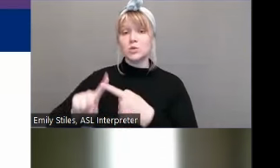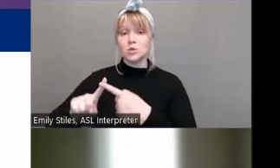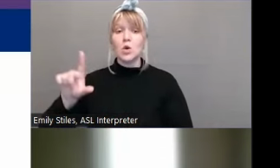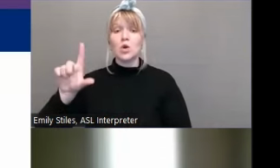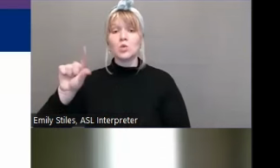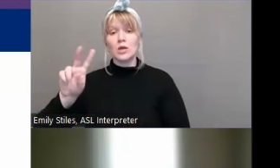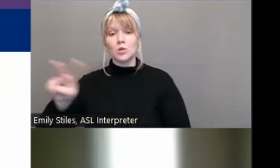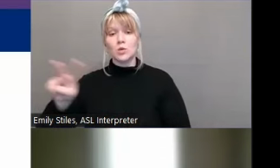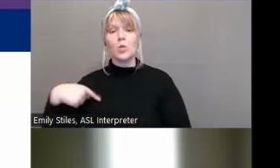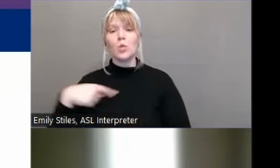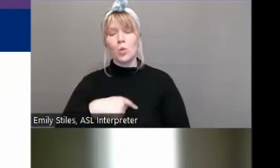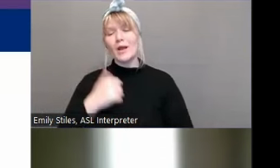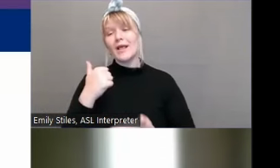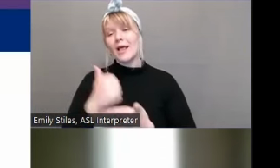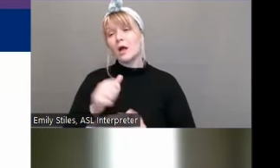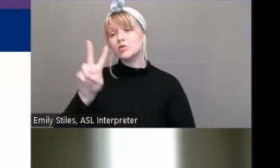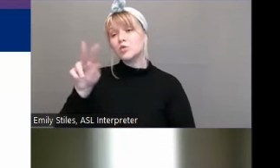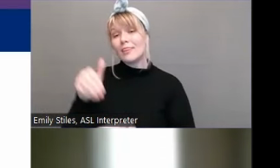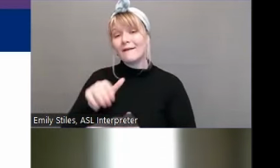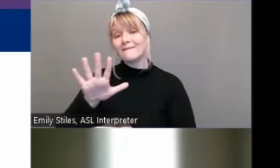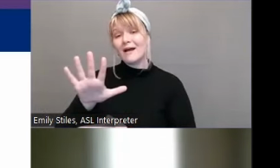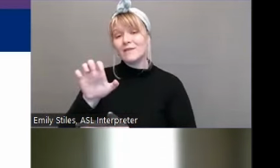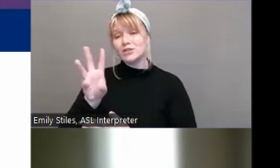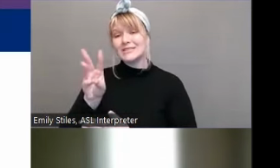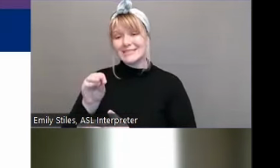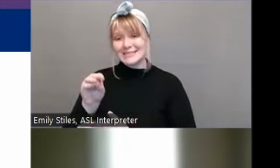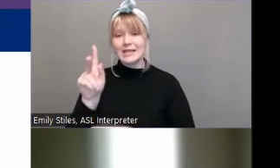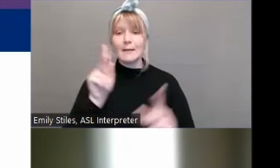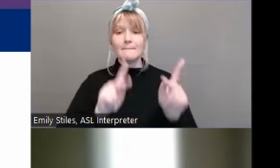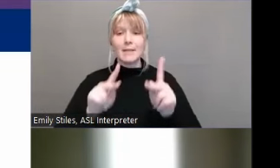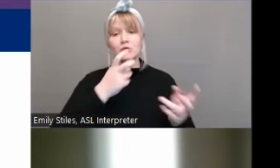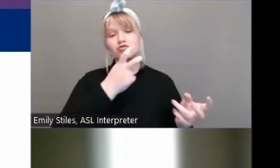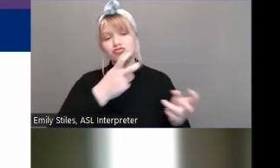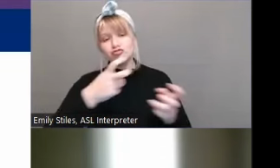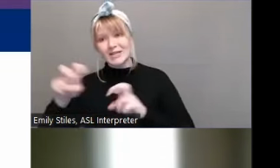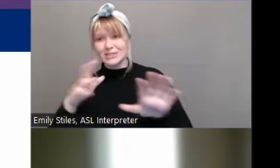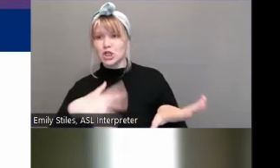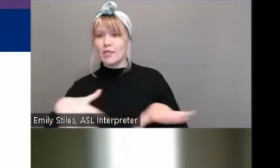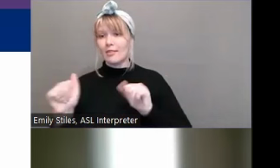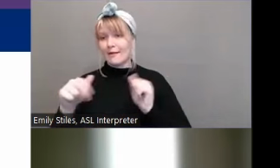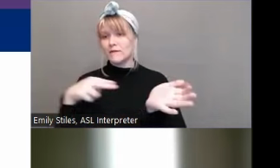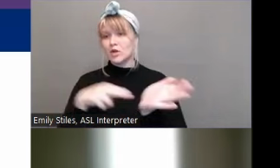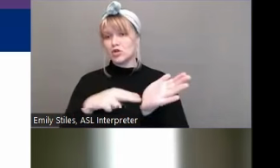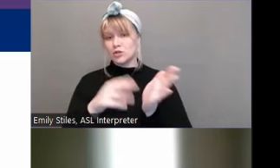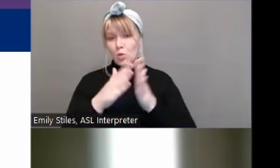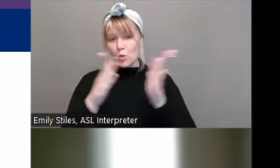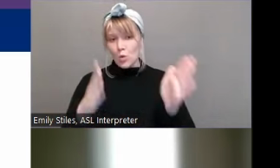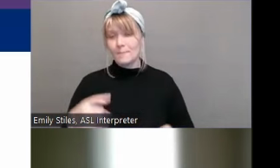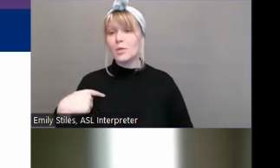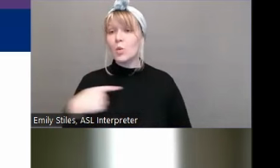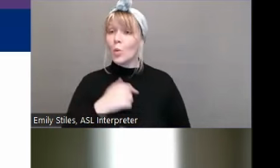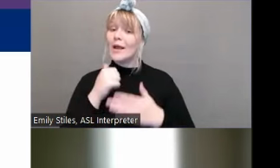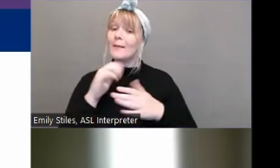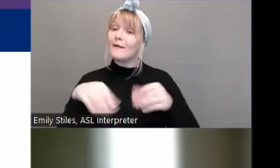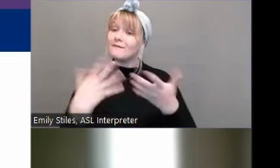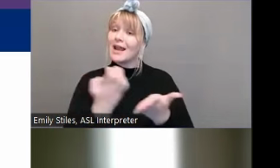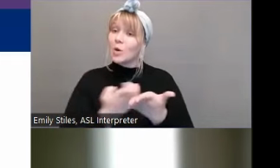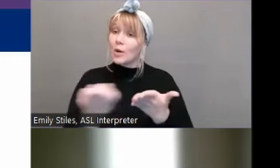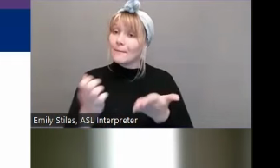back into independent housing, and that’s across New York state. The equipment that we help them to be able to borrow helps them maintain independence